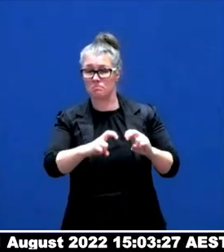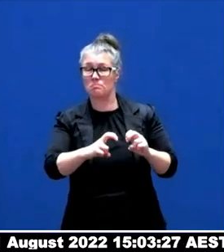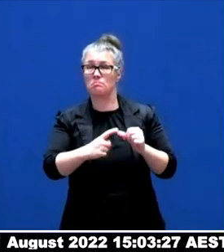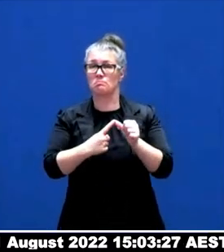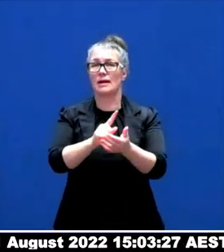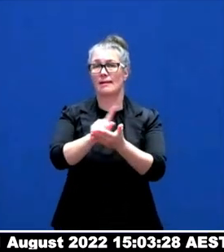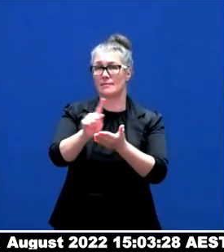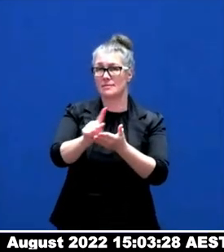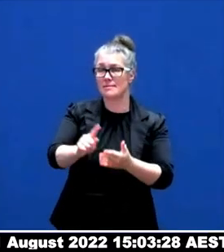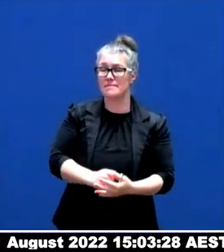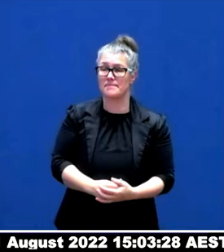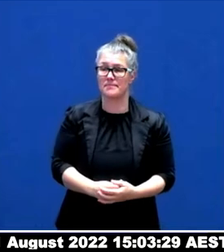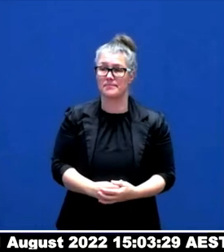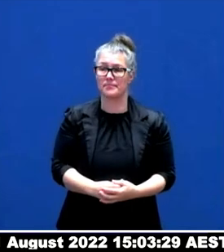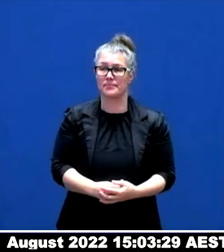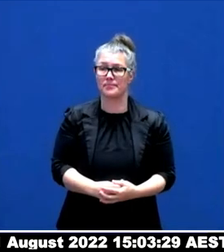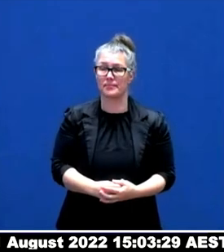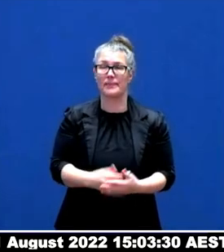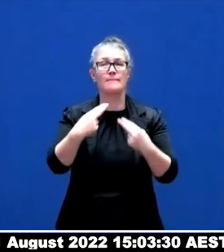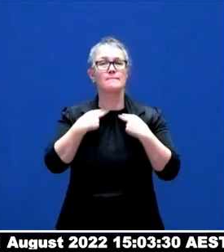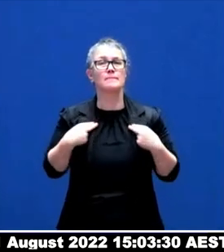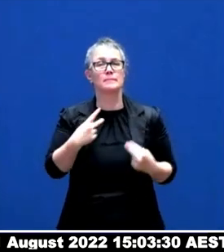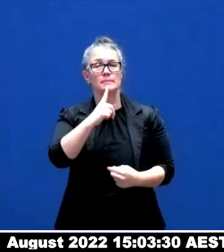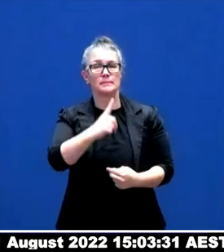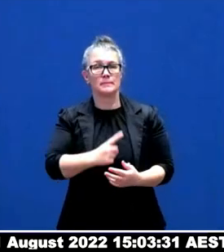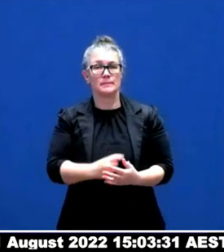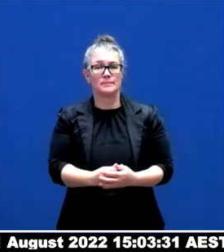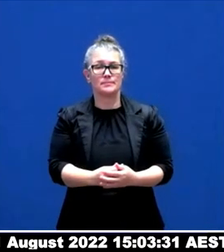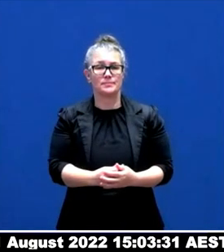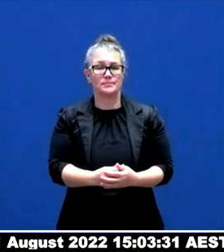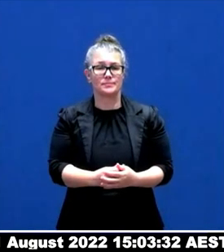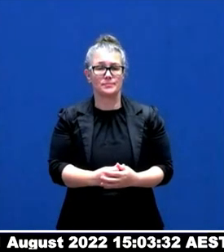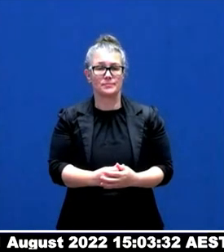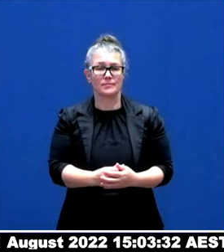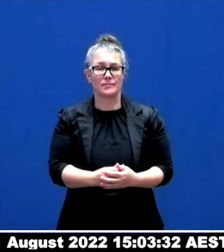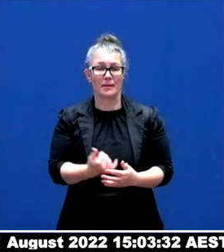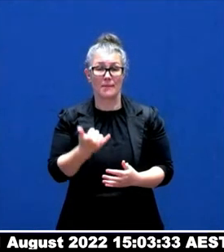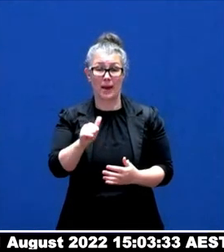You've said that this might - this alert might trigger during the check-in